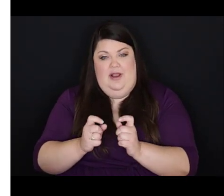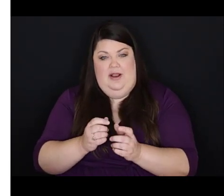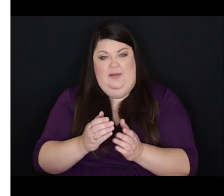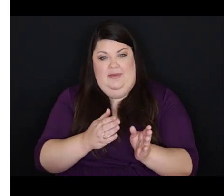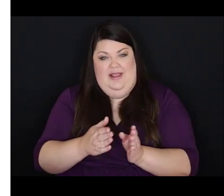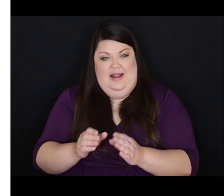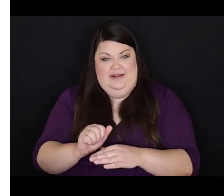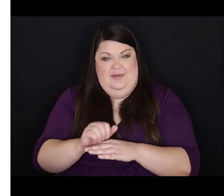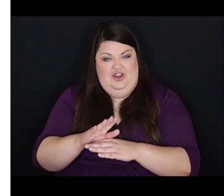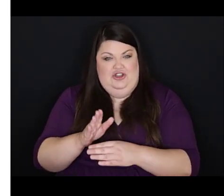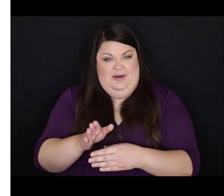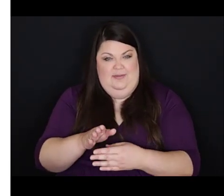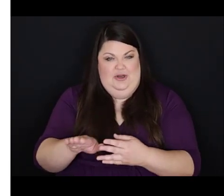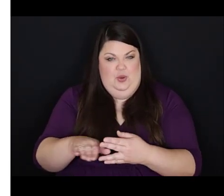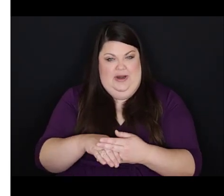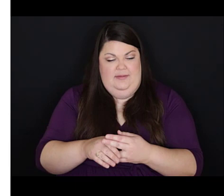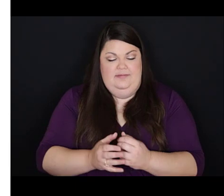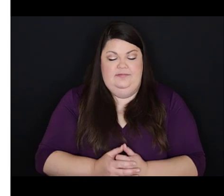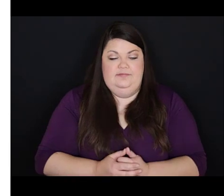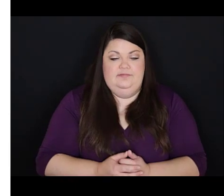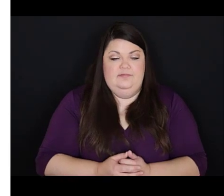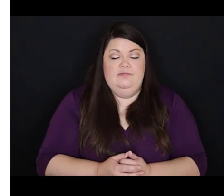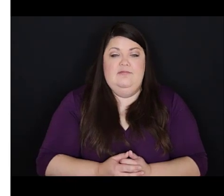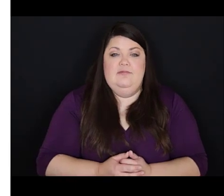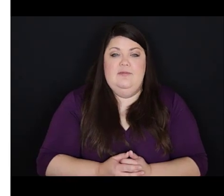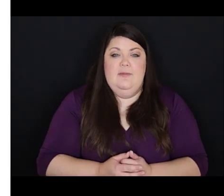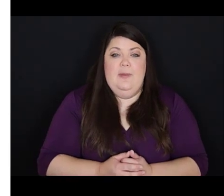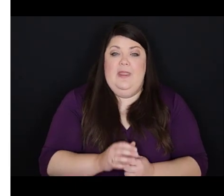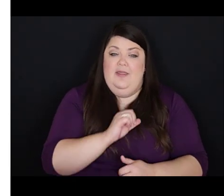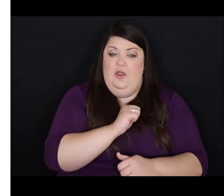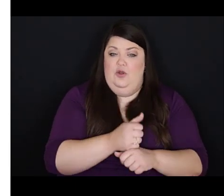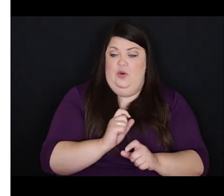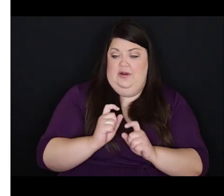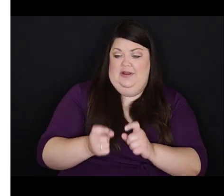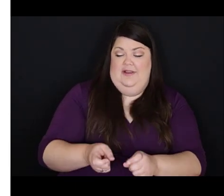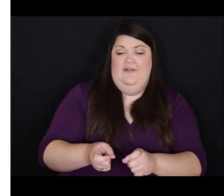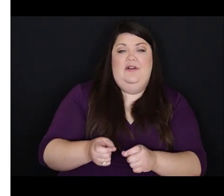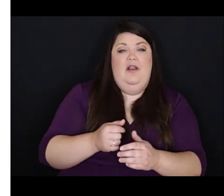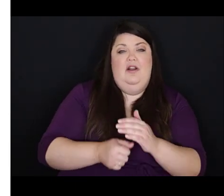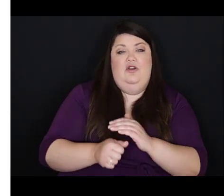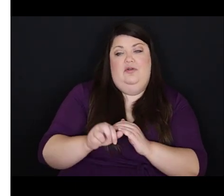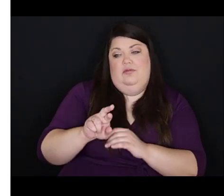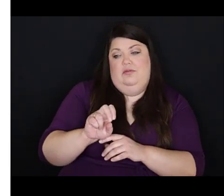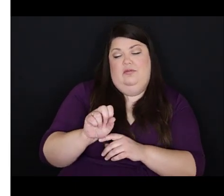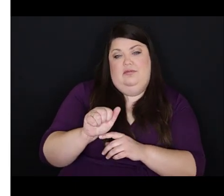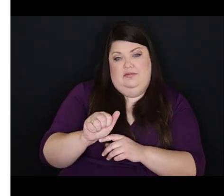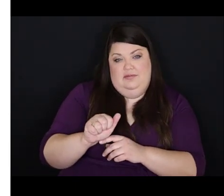Due to the authority granted to RSA under the Rehabilitation Act, RSA was able to align the